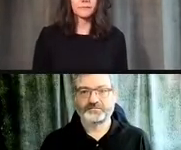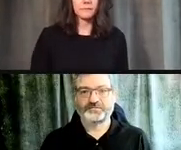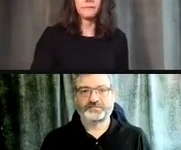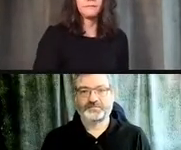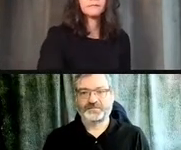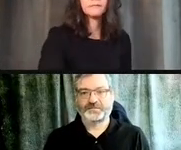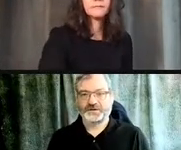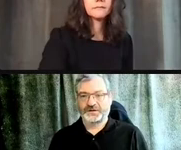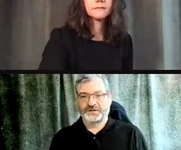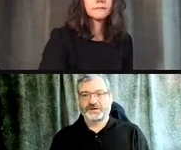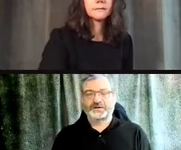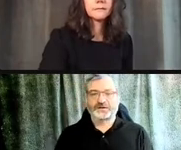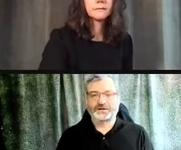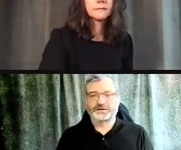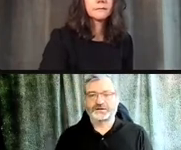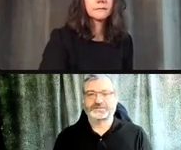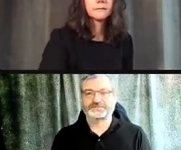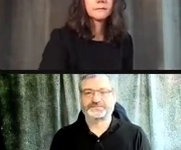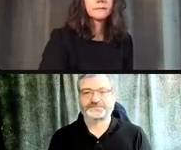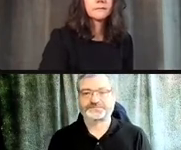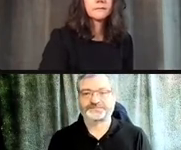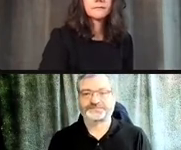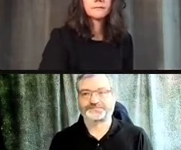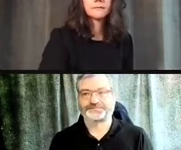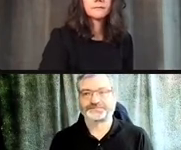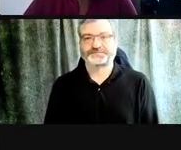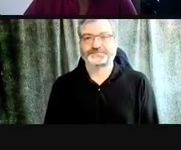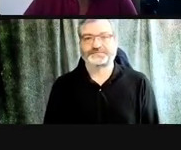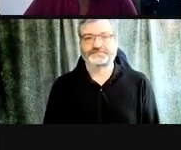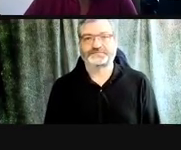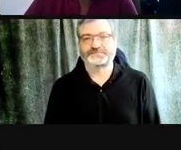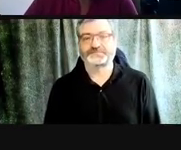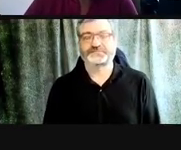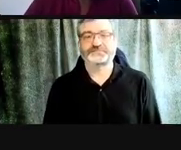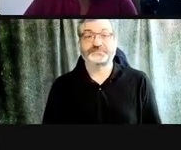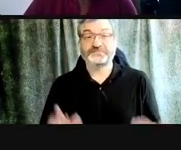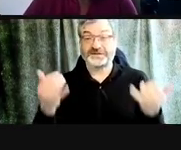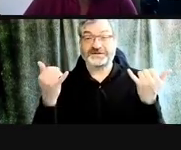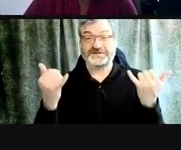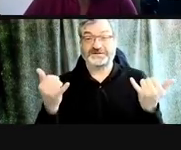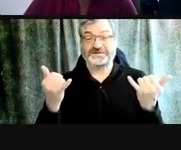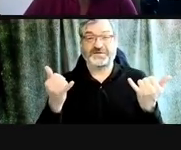Yes. And this slide will just leave you with some ways to find us and connect with us.